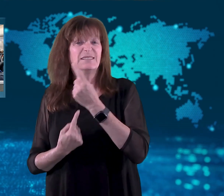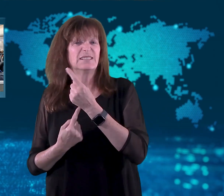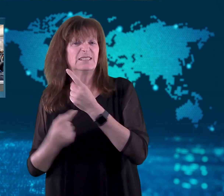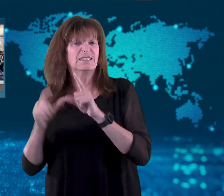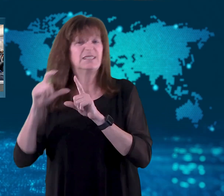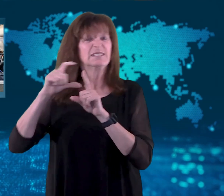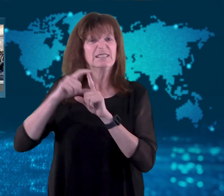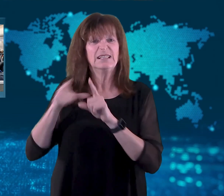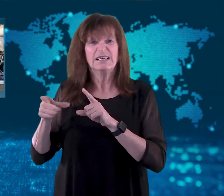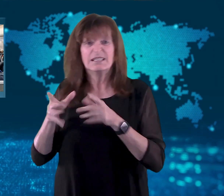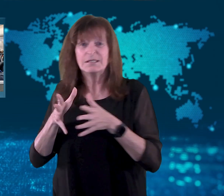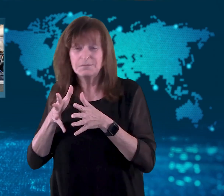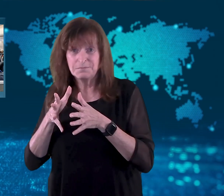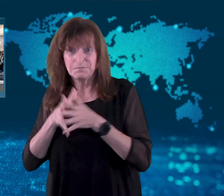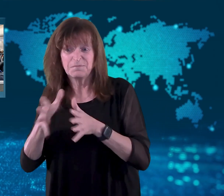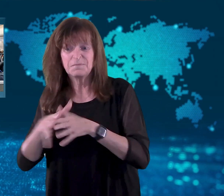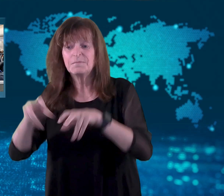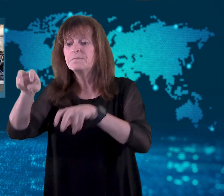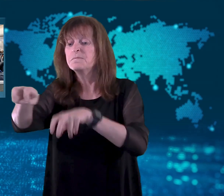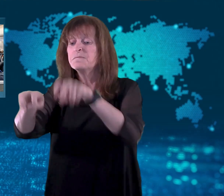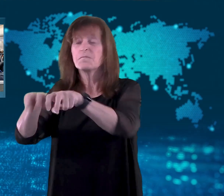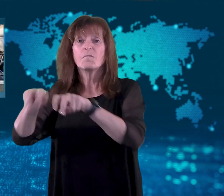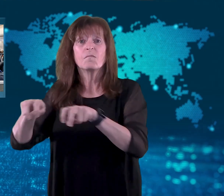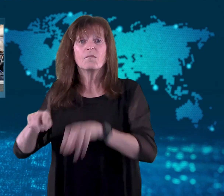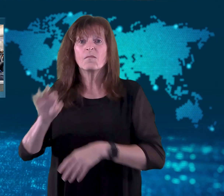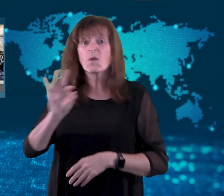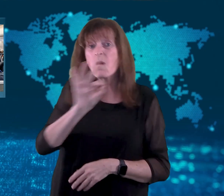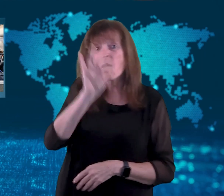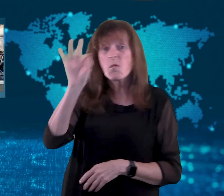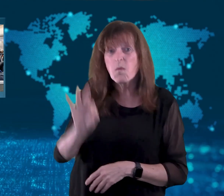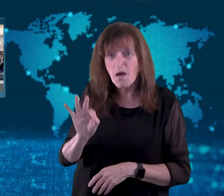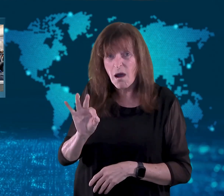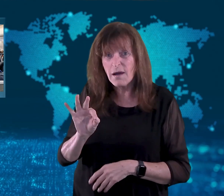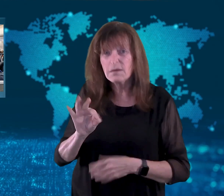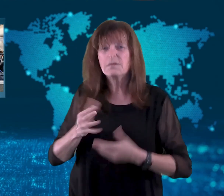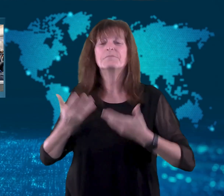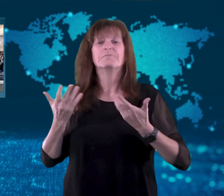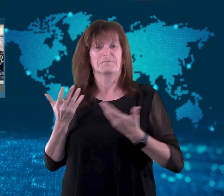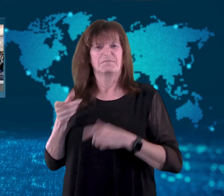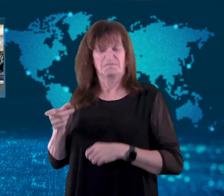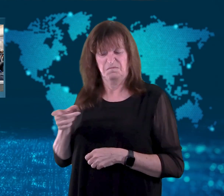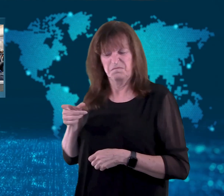In support of the seating arrangement, French cycling's technical director,